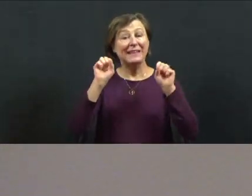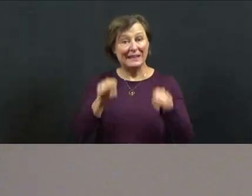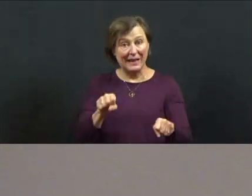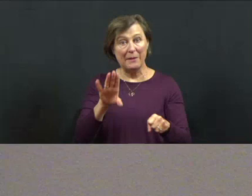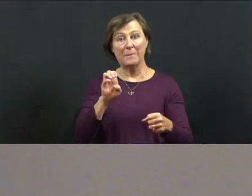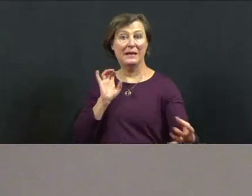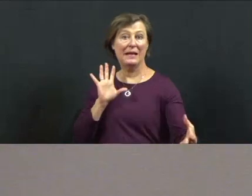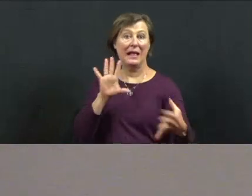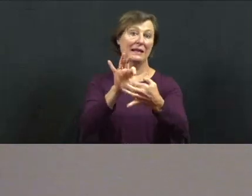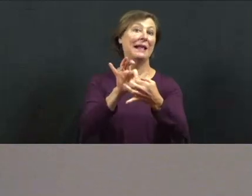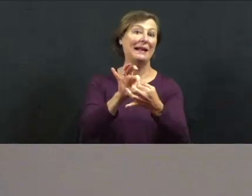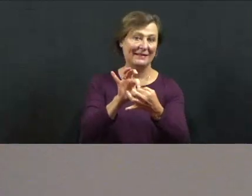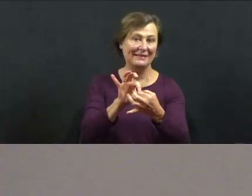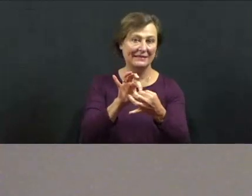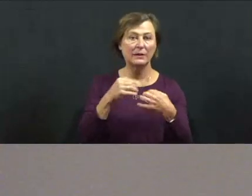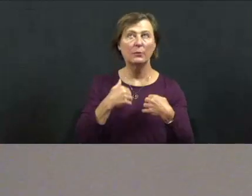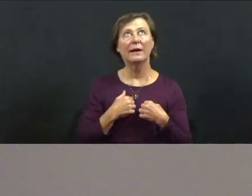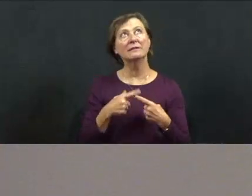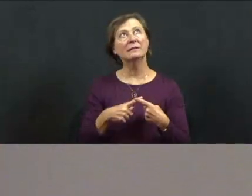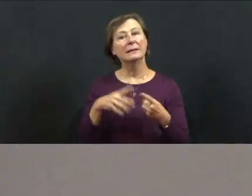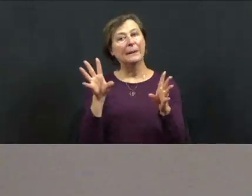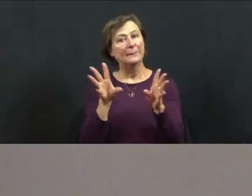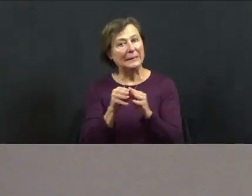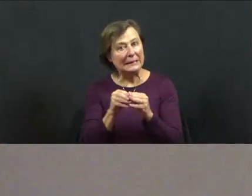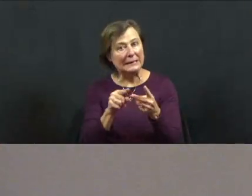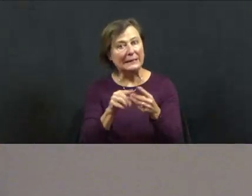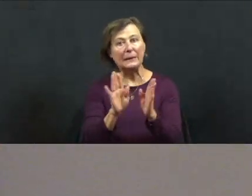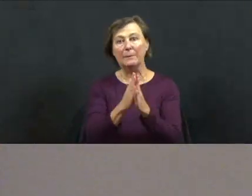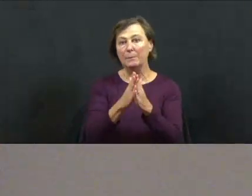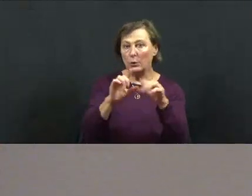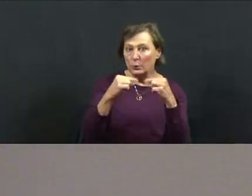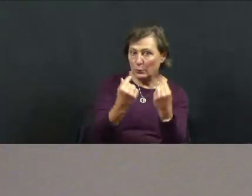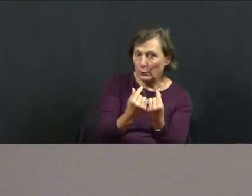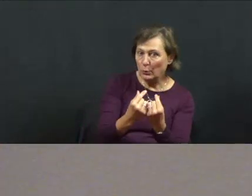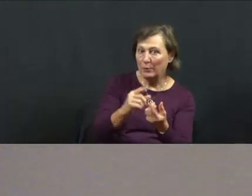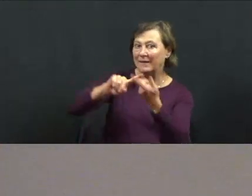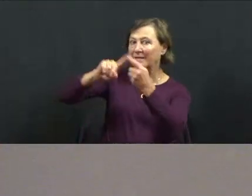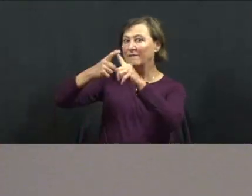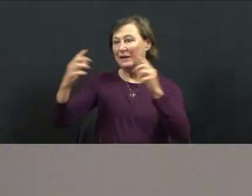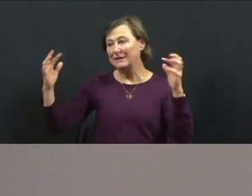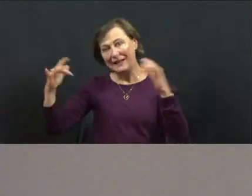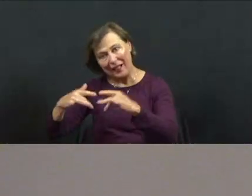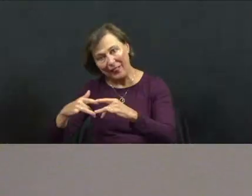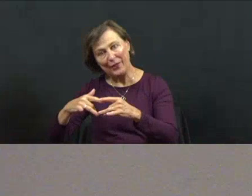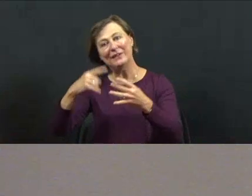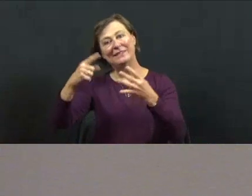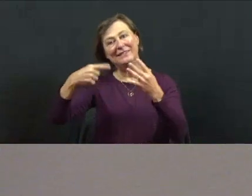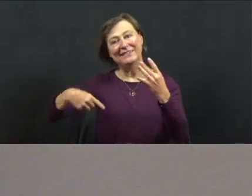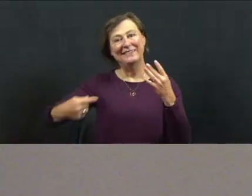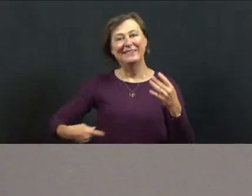We have meetings, and book groups, and friend gatherings, and we have